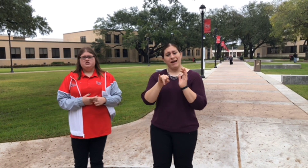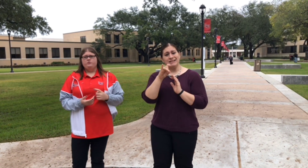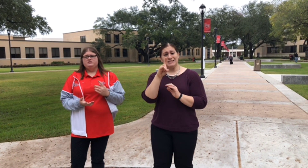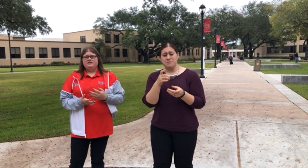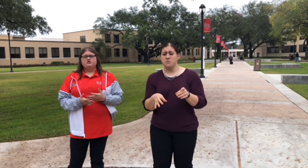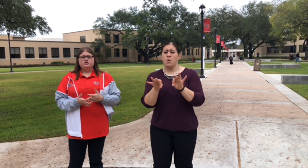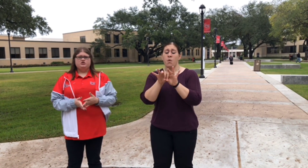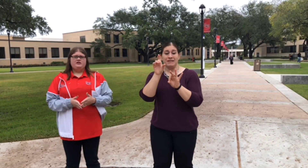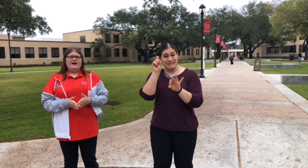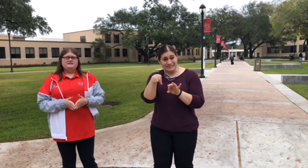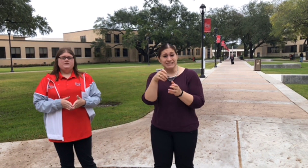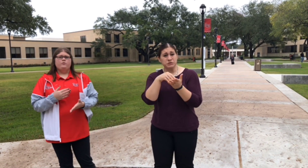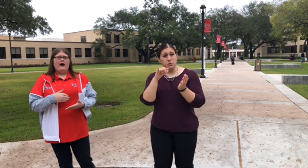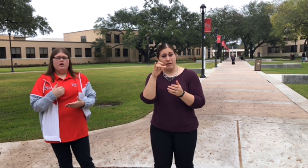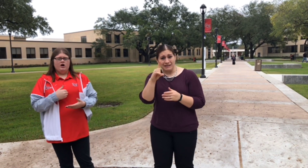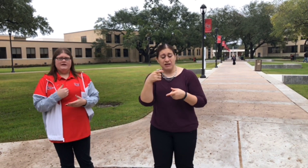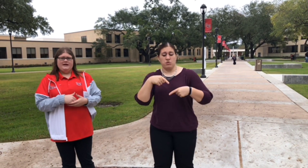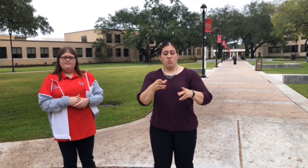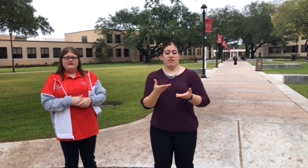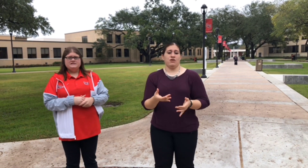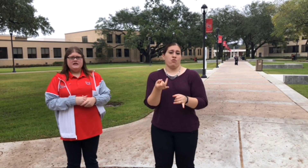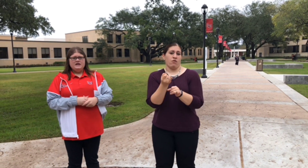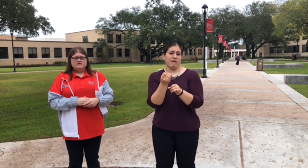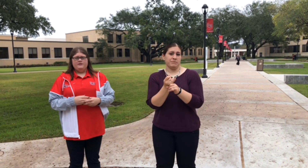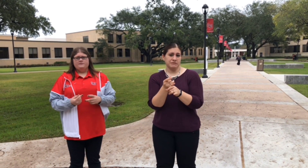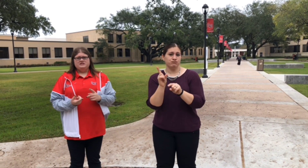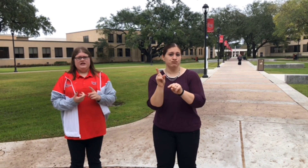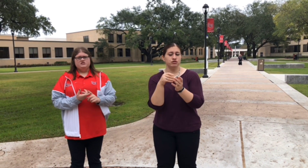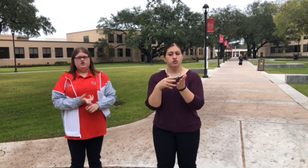because you WILL need your student ID while on campus to be able to get into